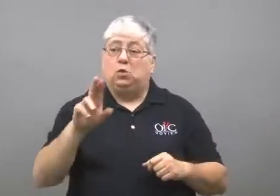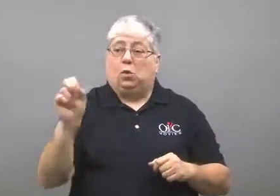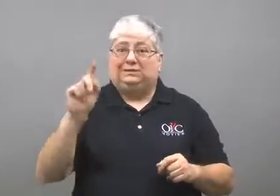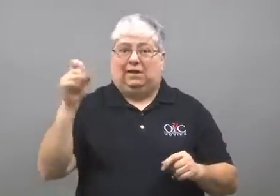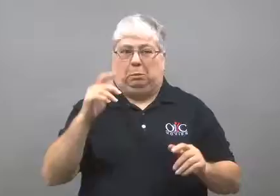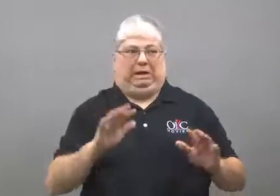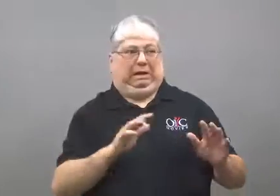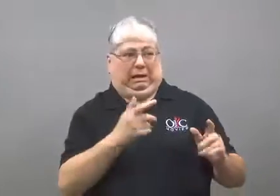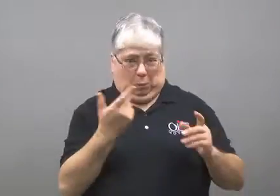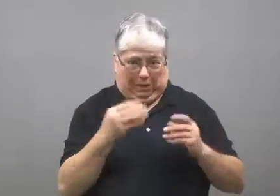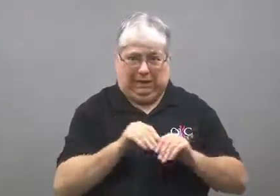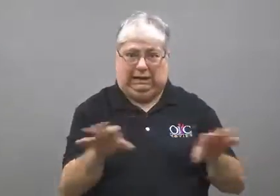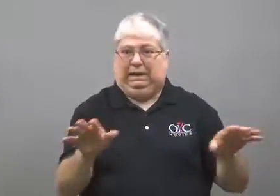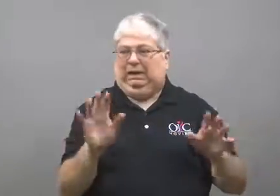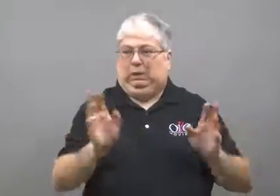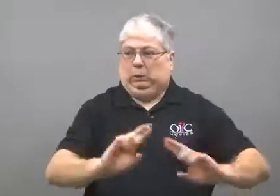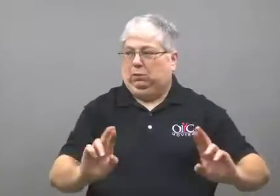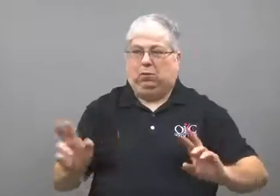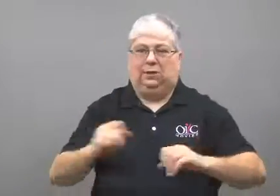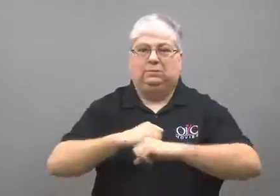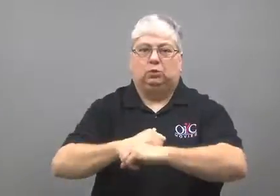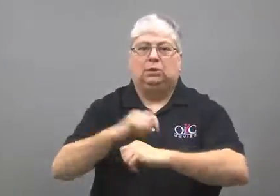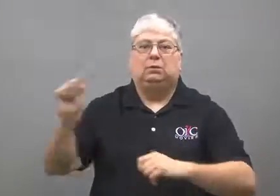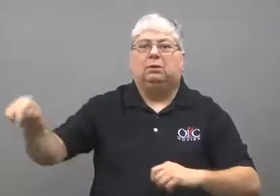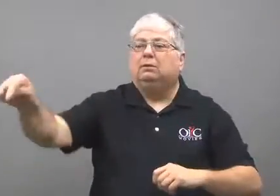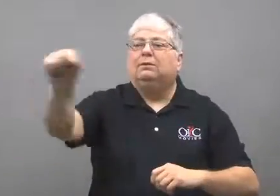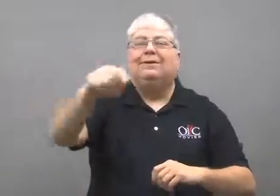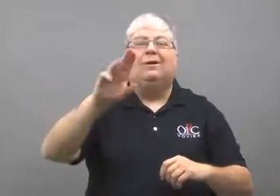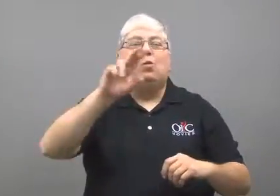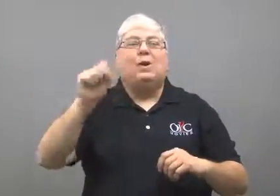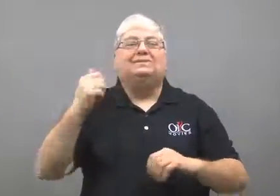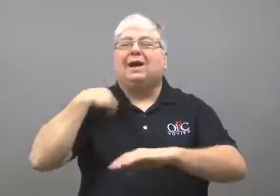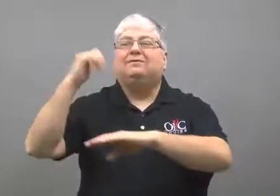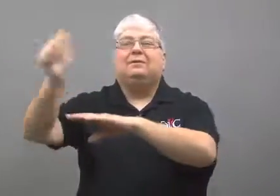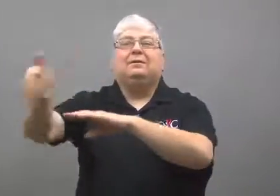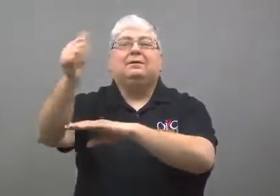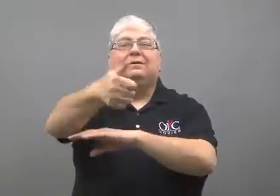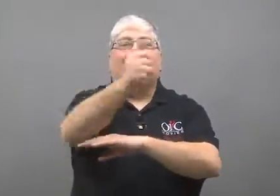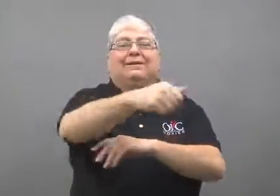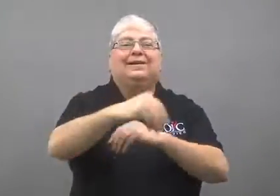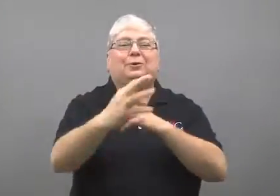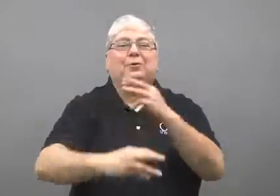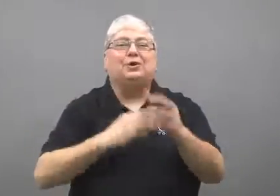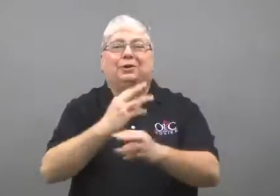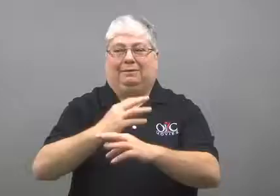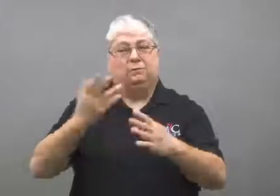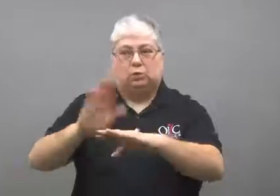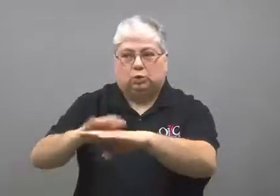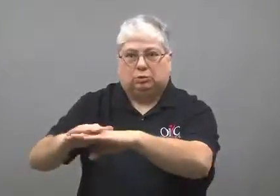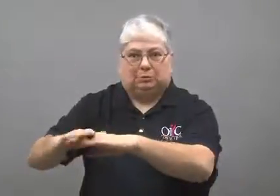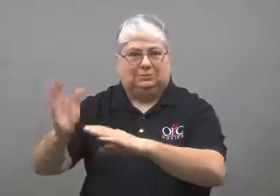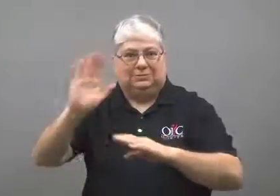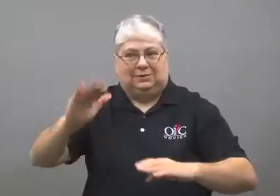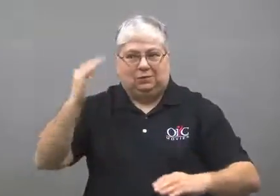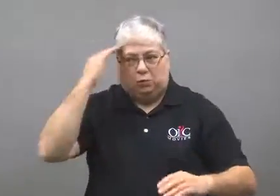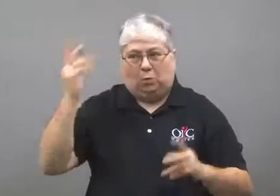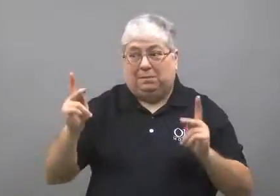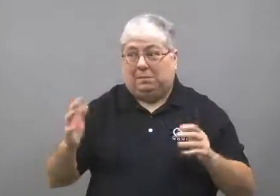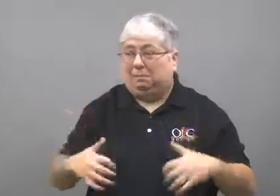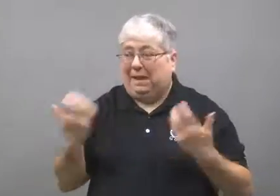In preparation for this, the U.S. government increased security at posts overseas.